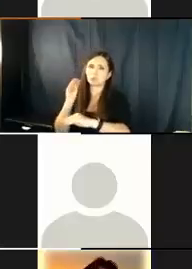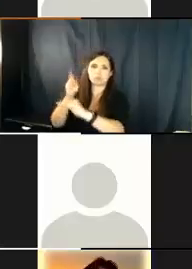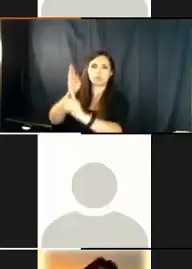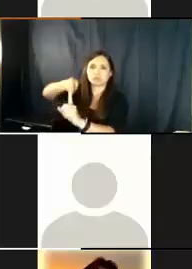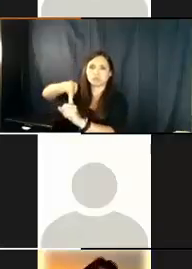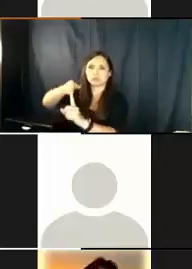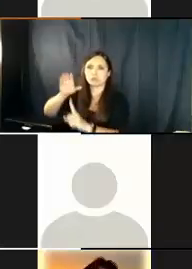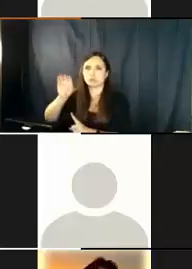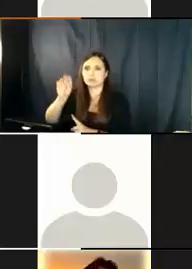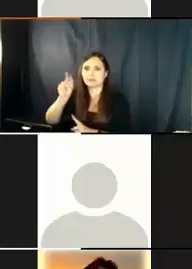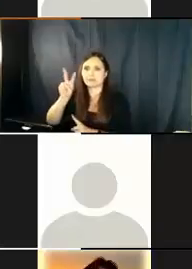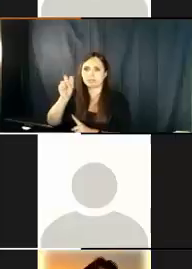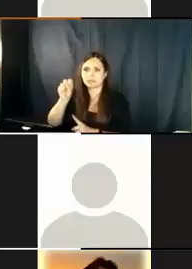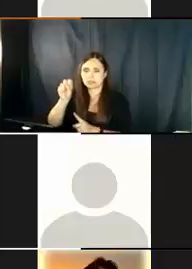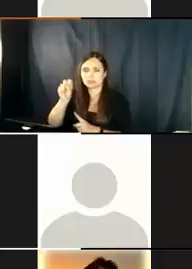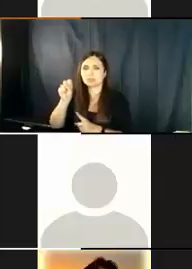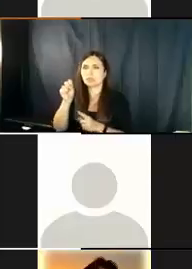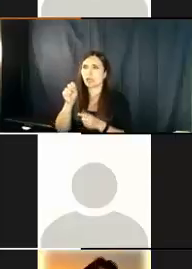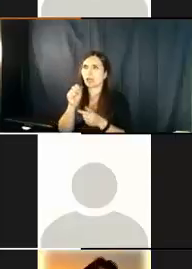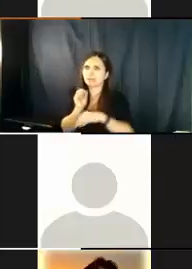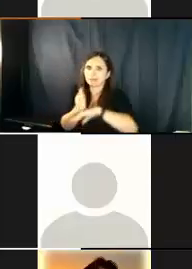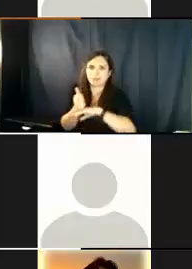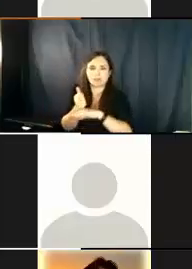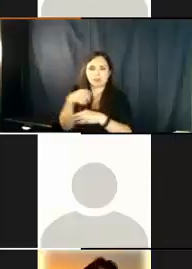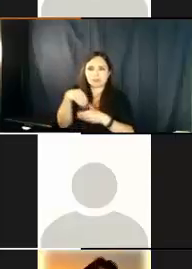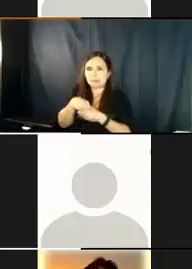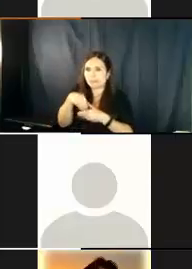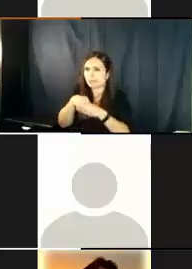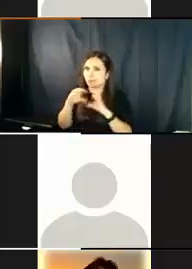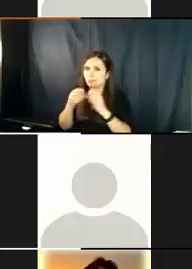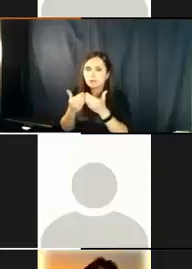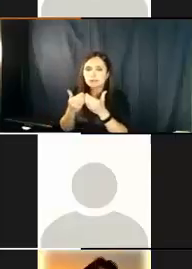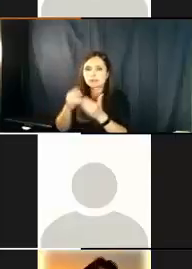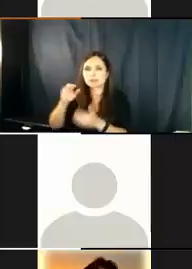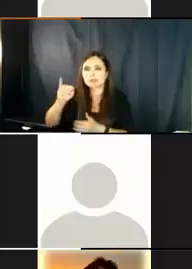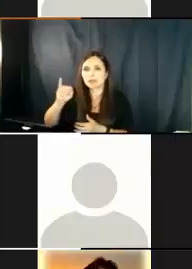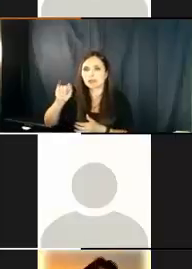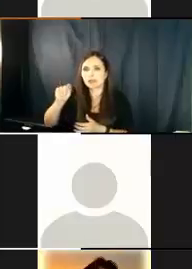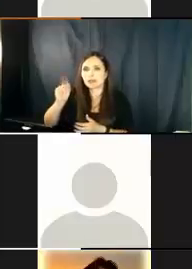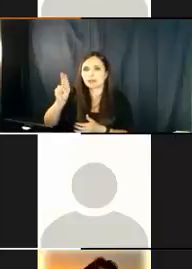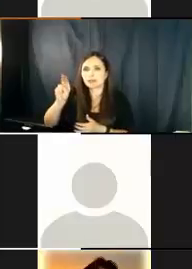And I've built a number of internal courses in iTunes U, for example, which is a great